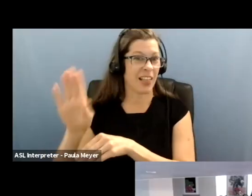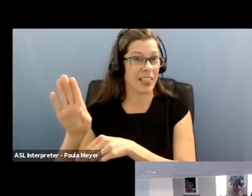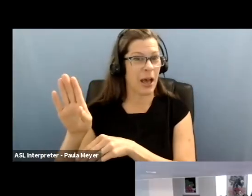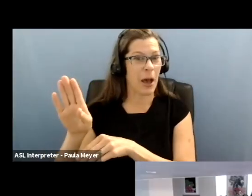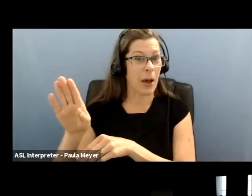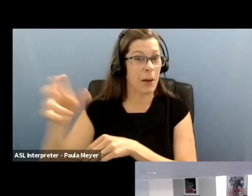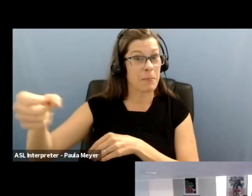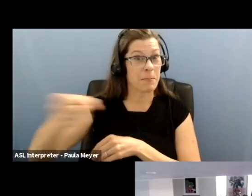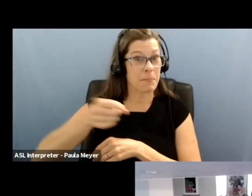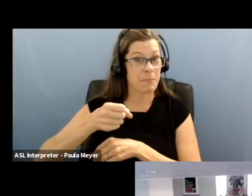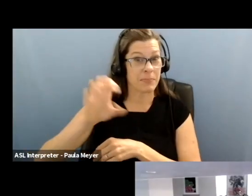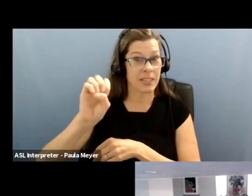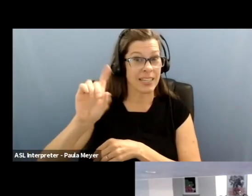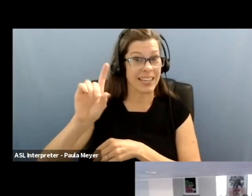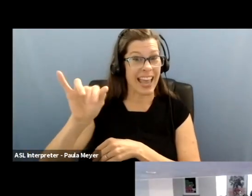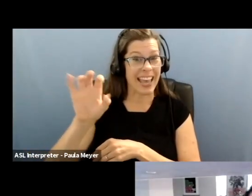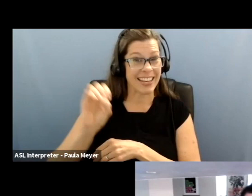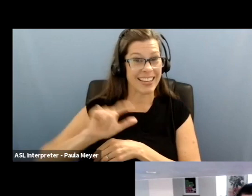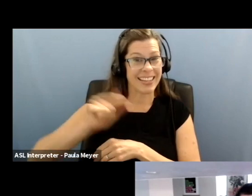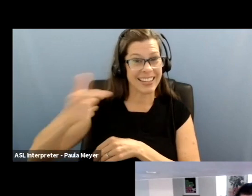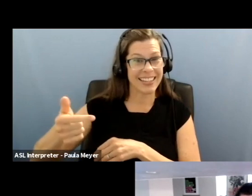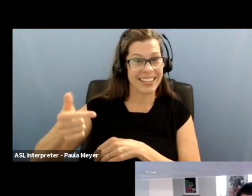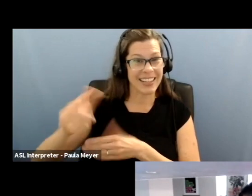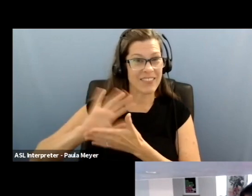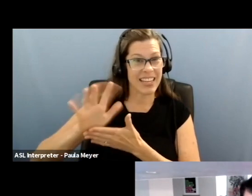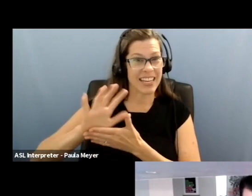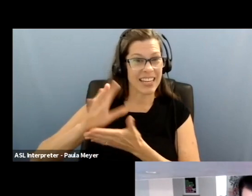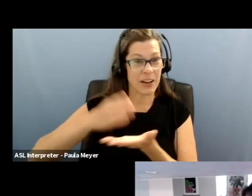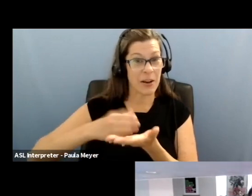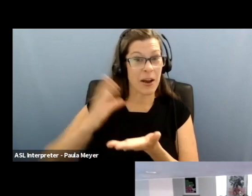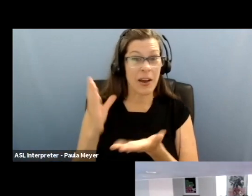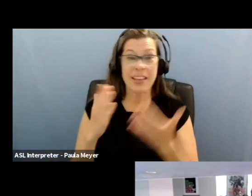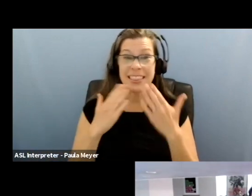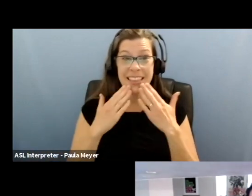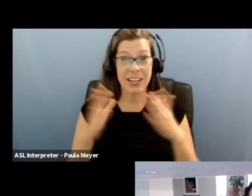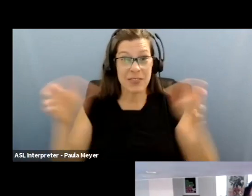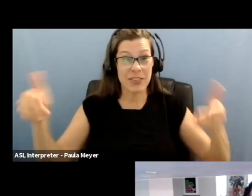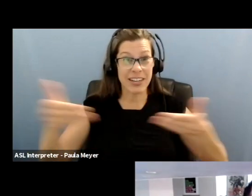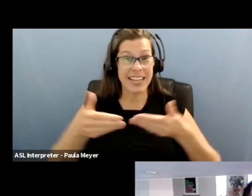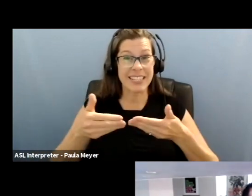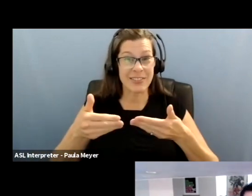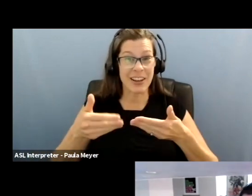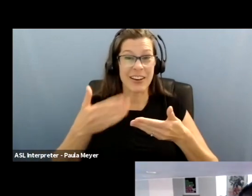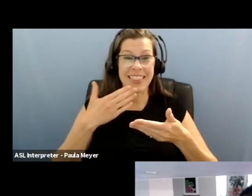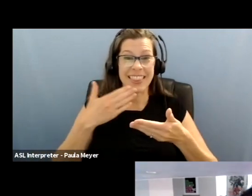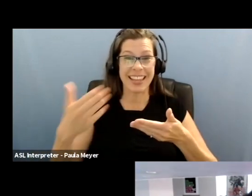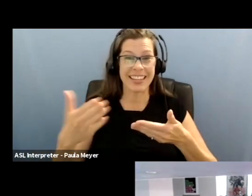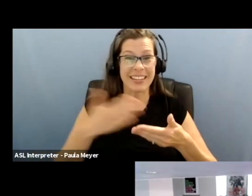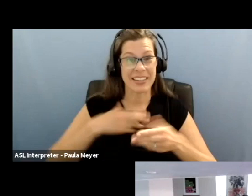Eddie, if you want to turn your video on. I thank you for that intro, Brittany. My name is Eddie Medrano.